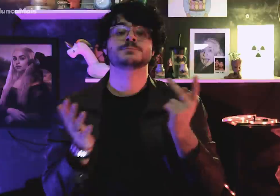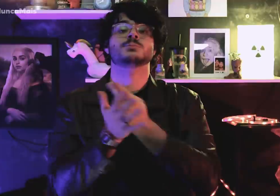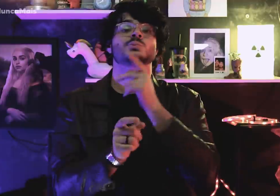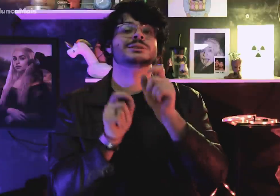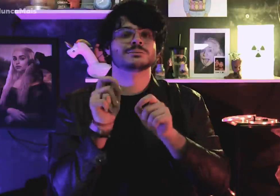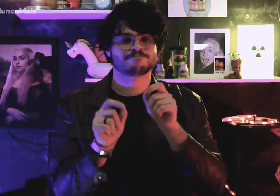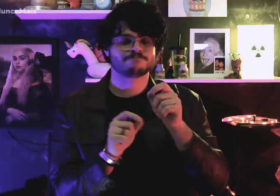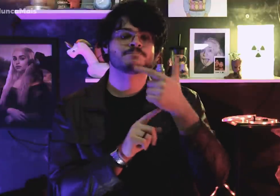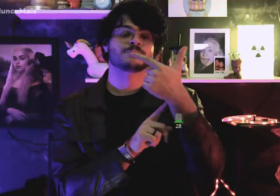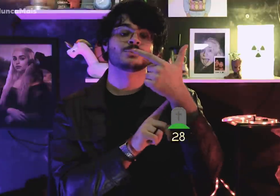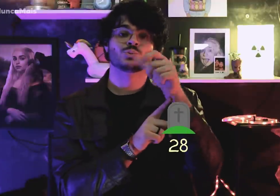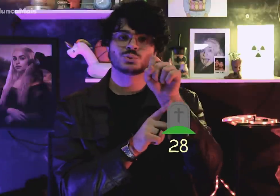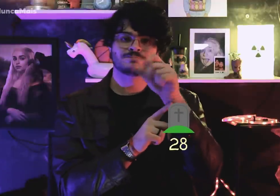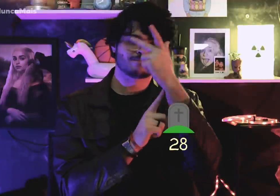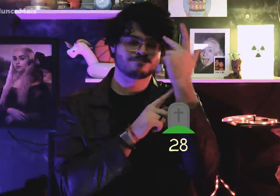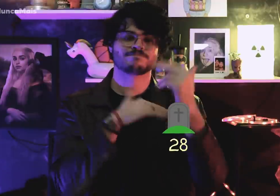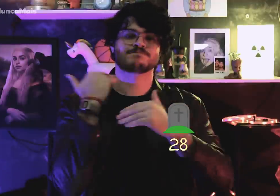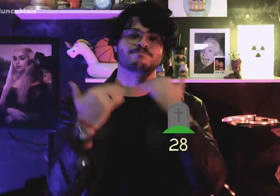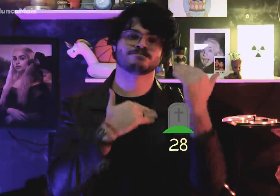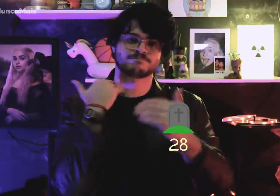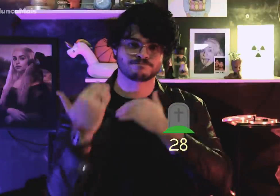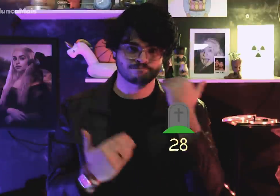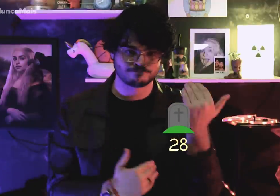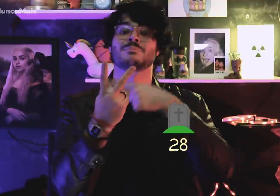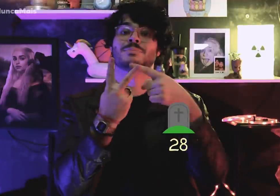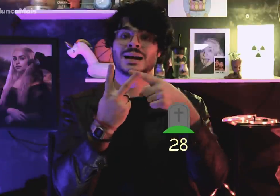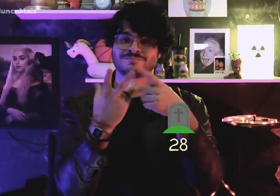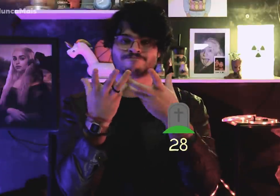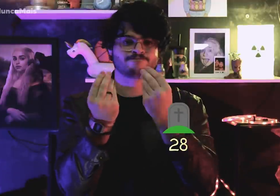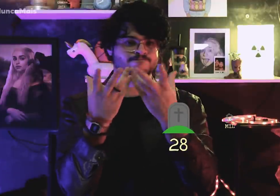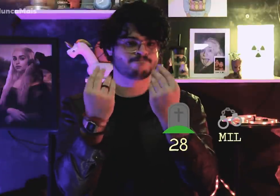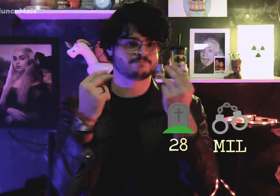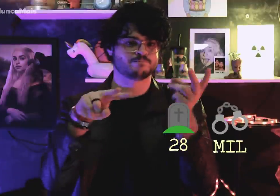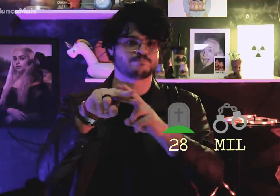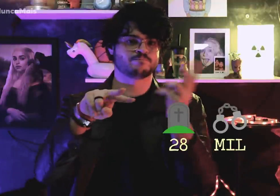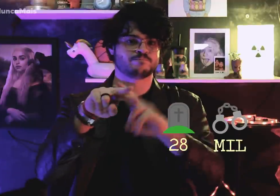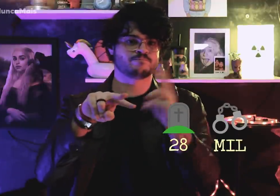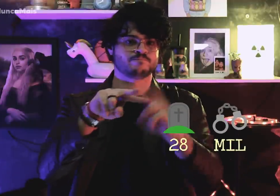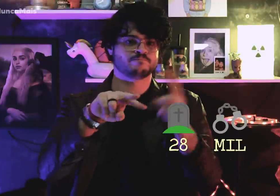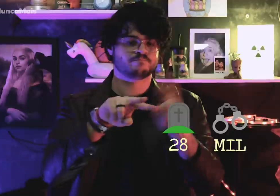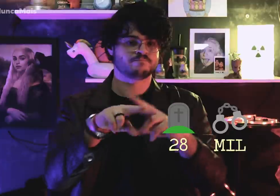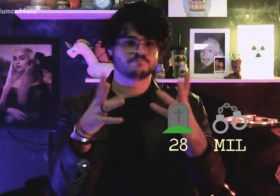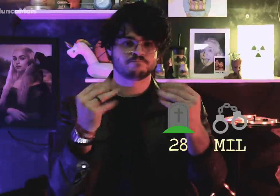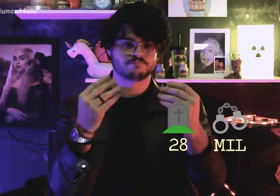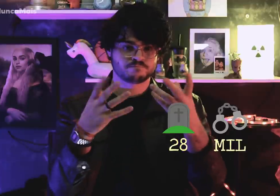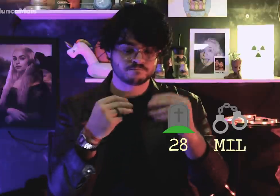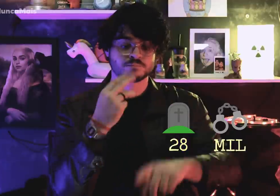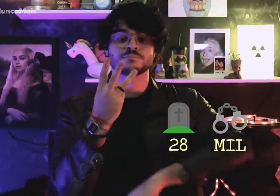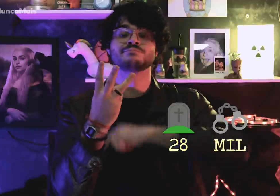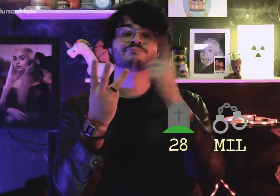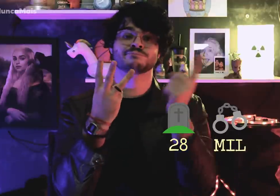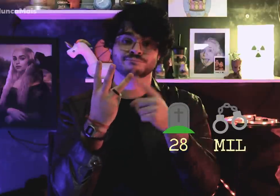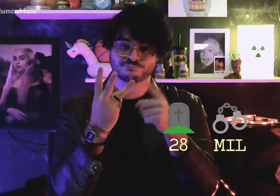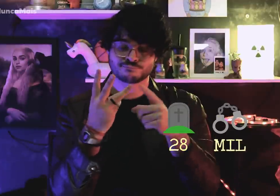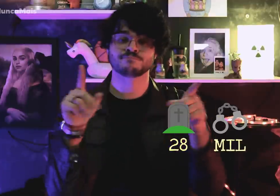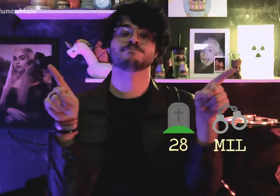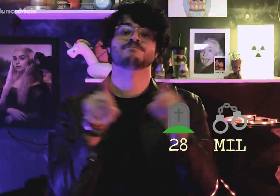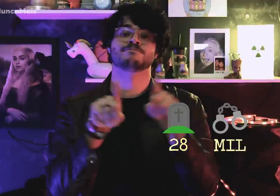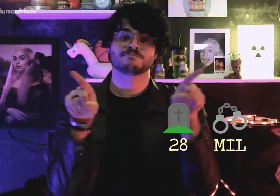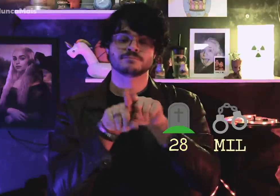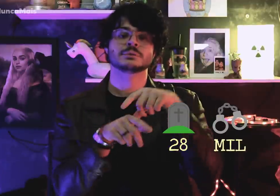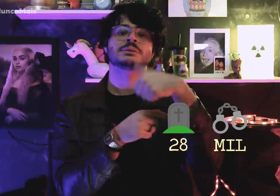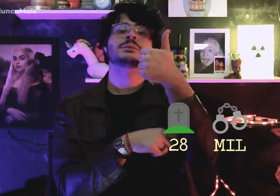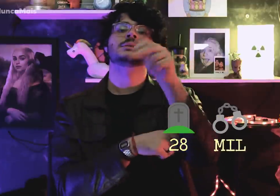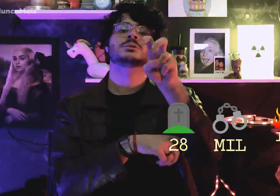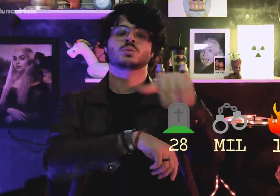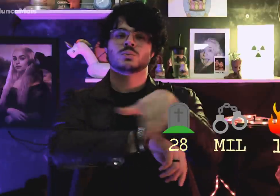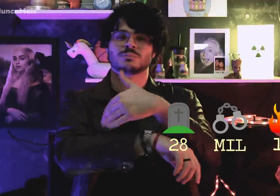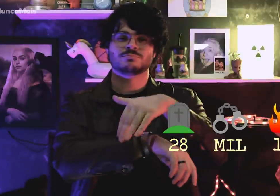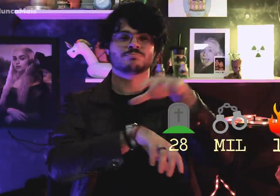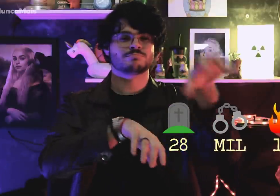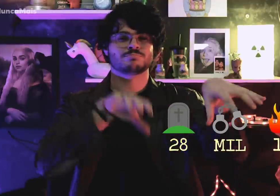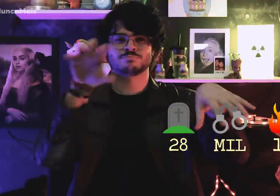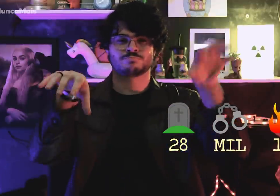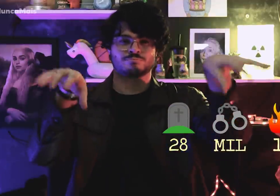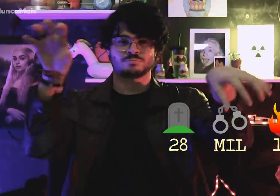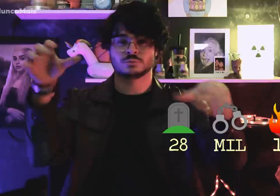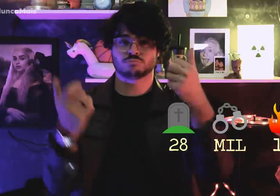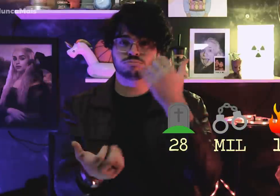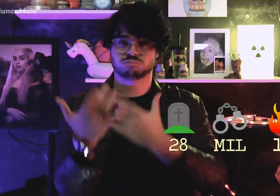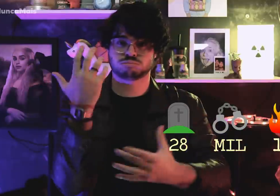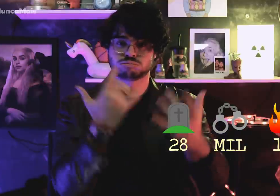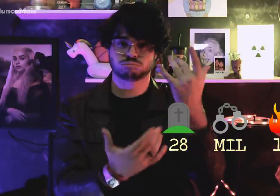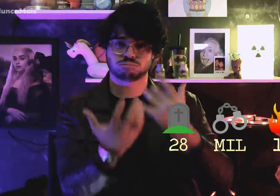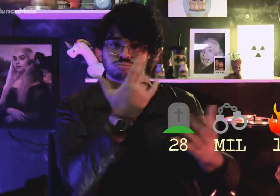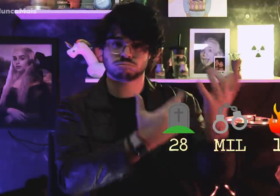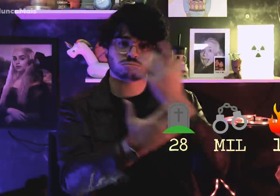which resulted in 28 deaths, over a thousand arrested and 15 places on fire.